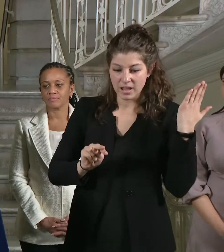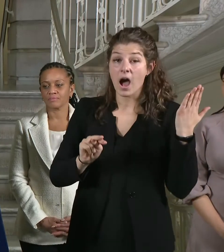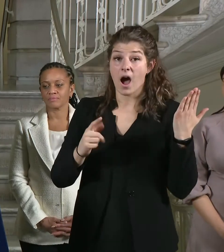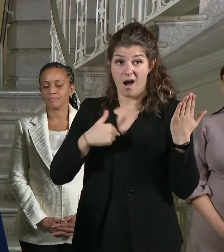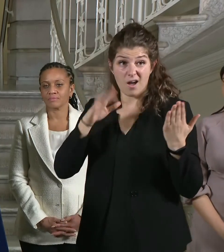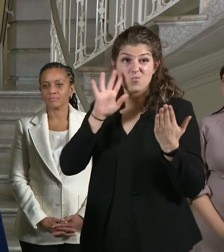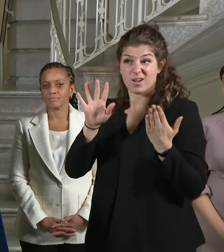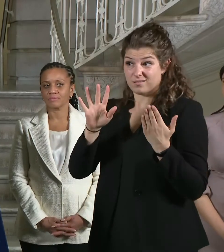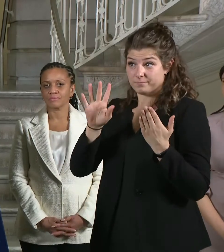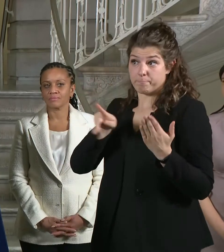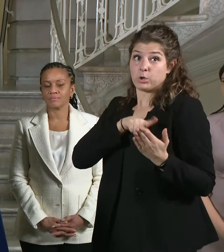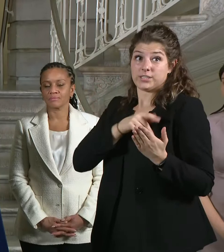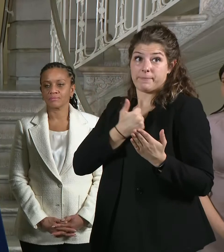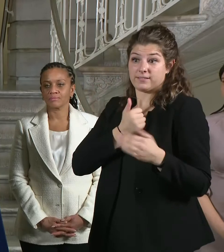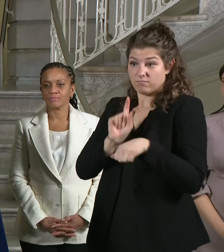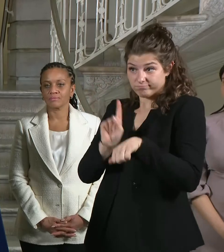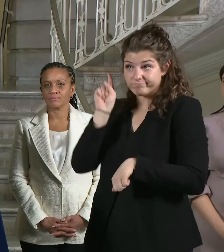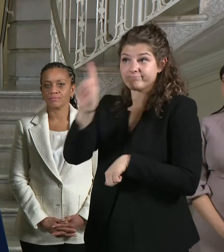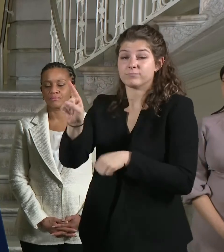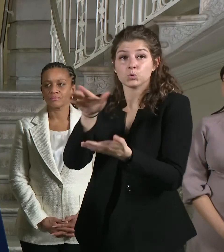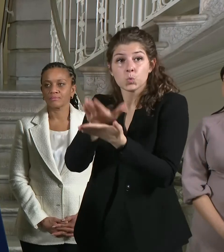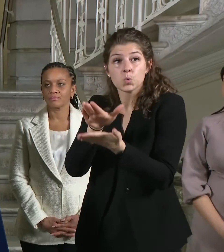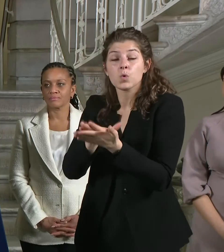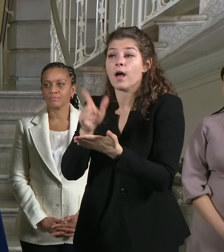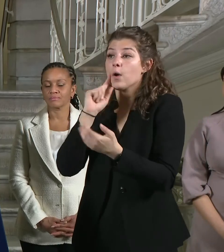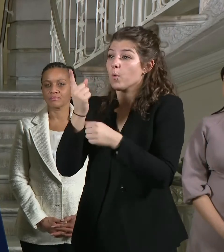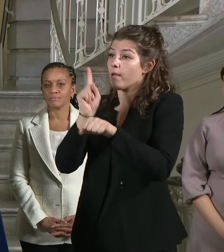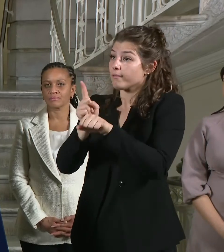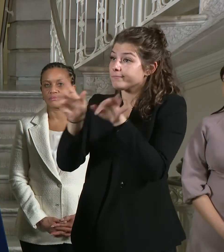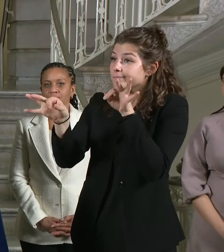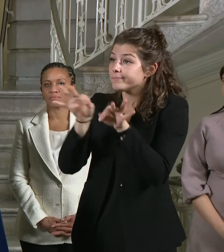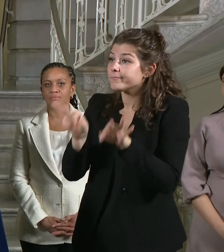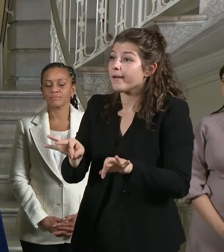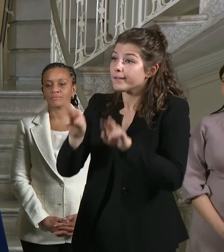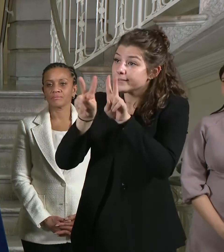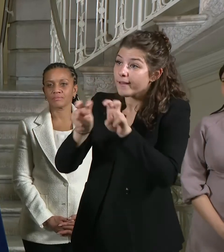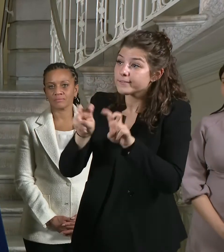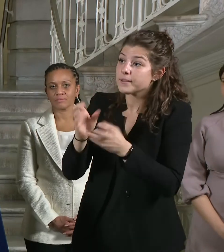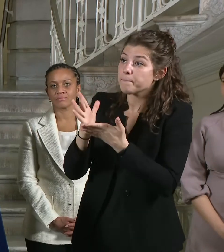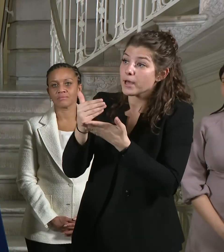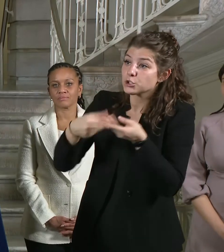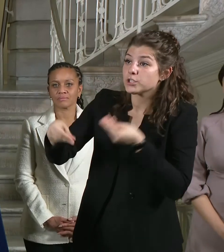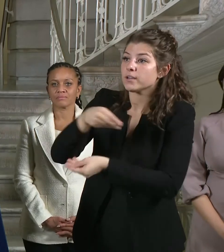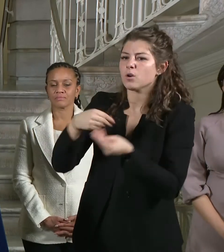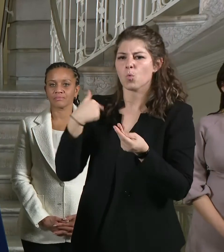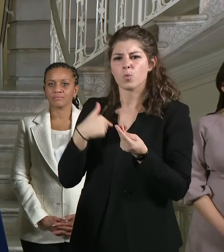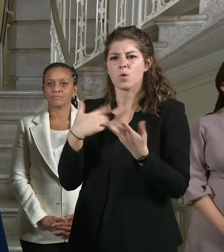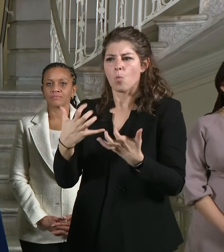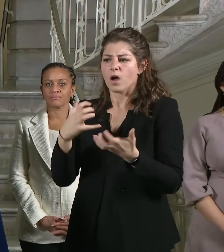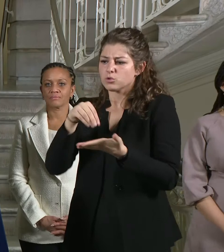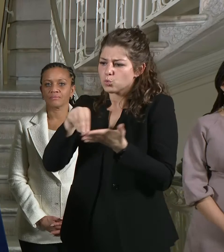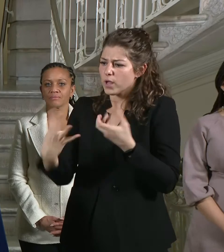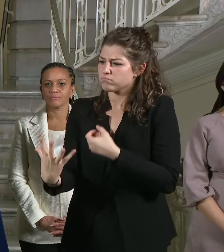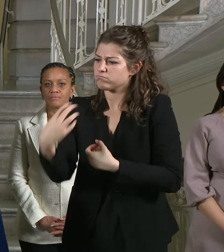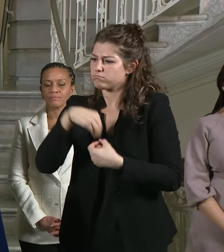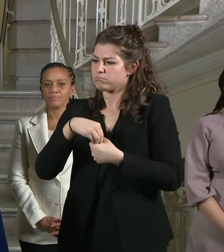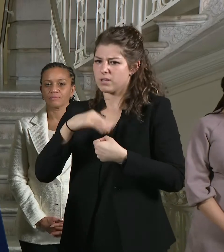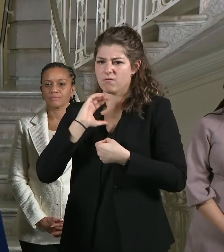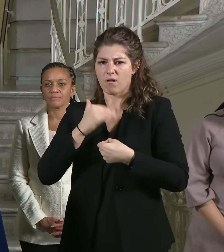SCHOOL BUT HAVING THEM ENGAGED AND HAVING THEM ANALYZING A BUDGET I WILL GO TO THAT SCHOOL